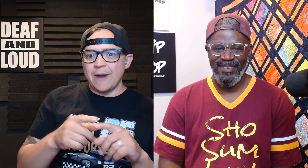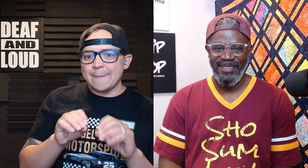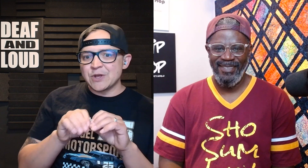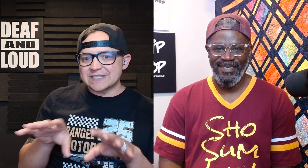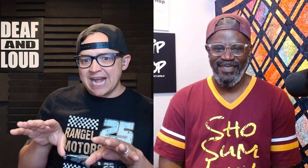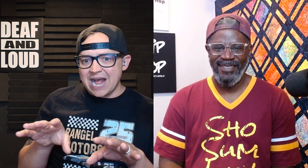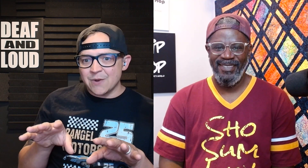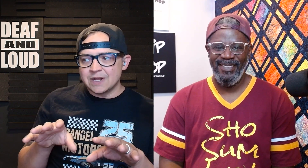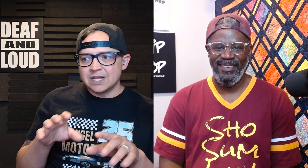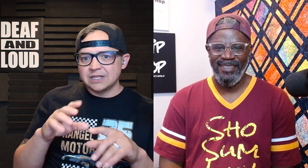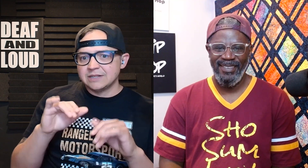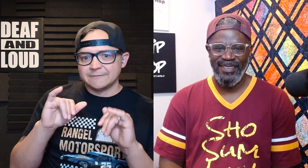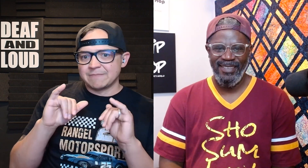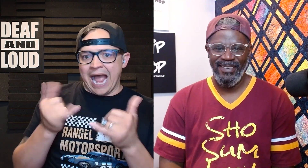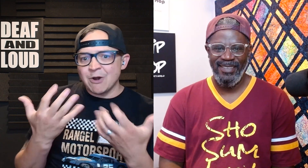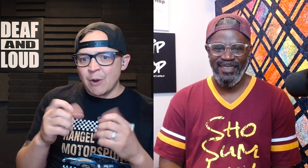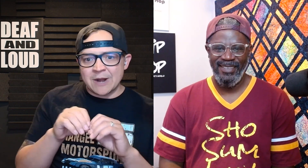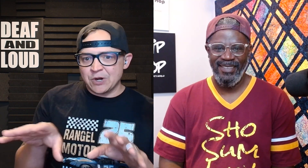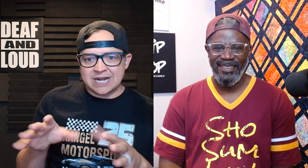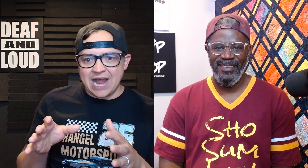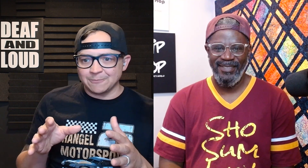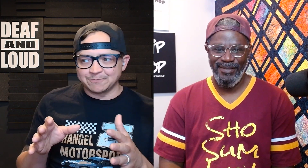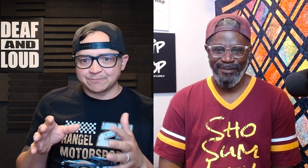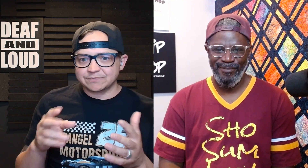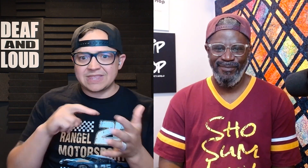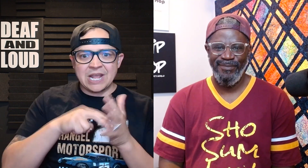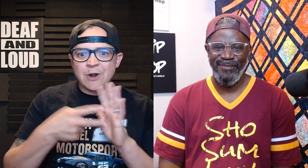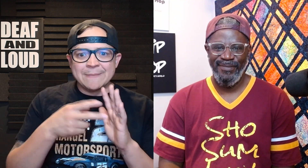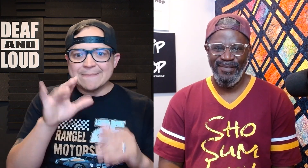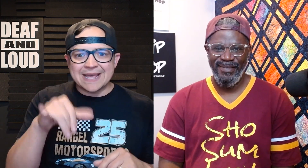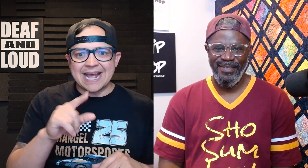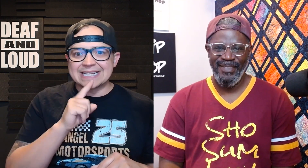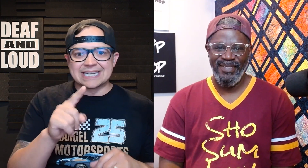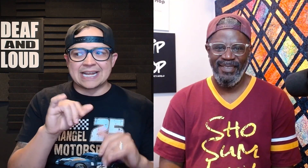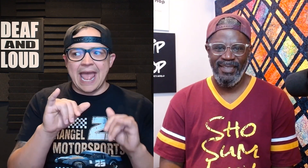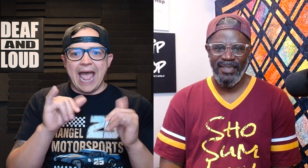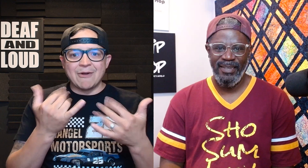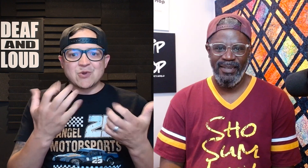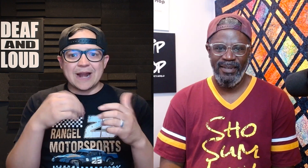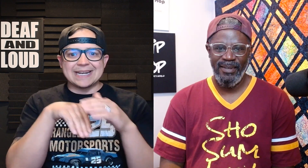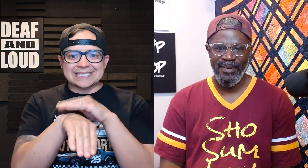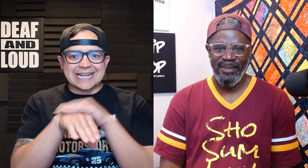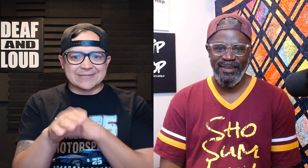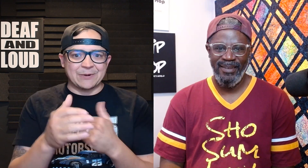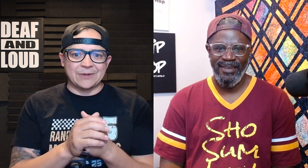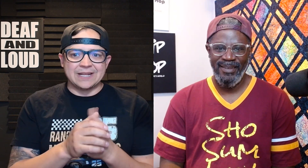I put this out, how do I want to put it out? And what I mean by that is, like, how do you want it accessible?